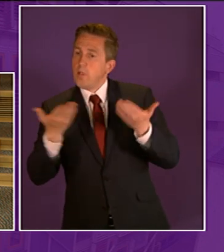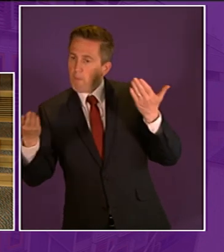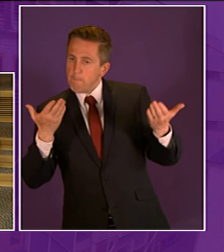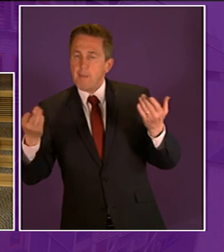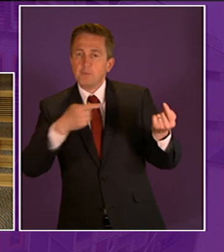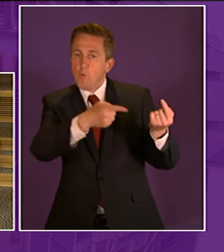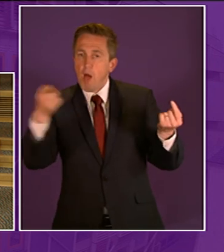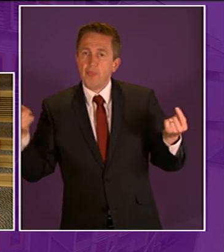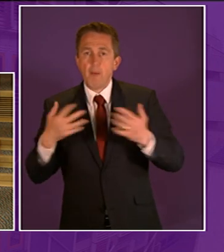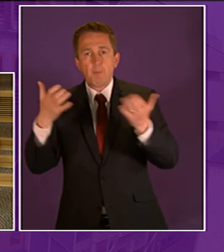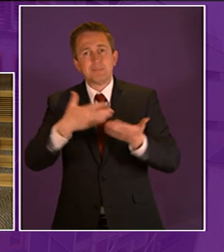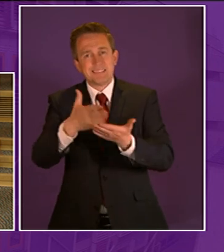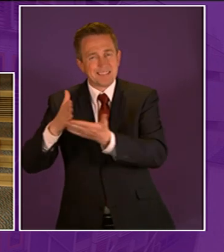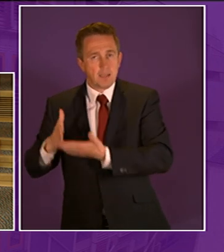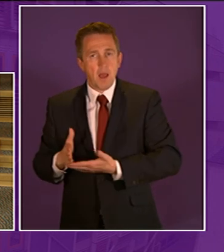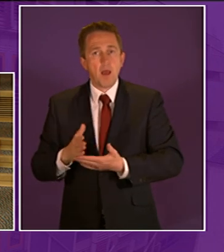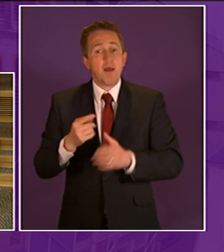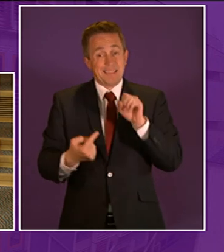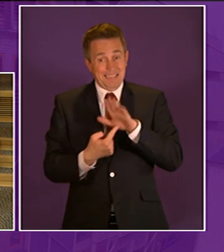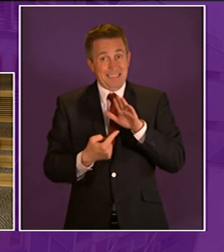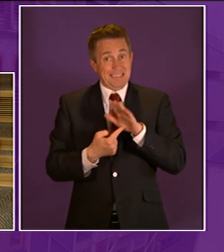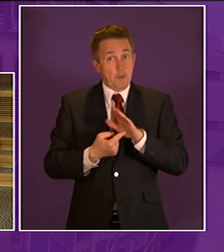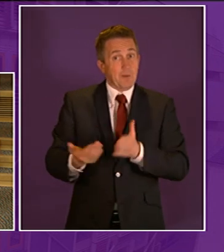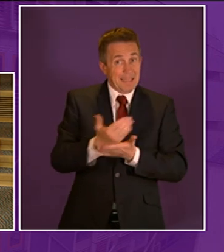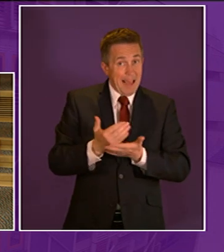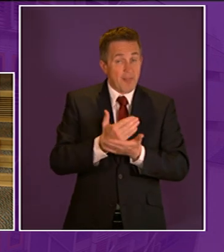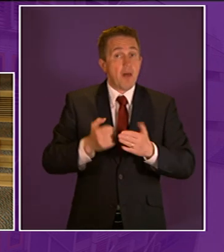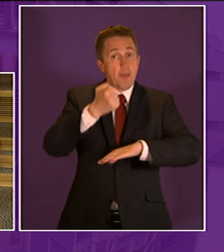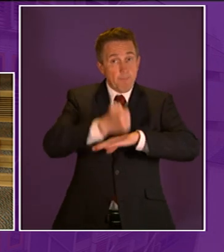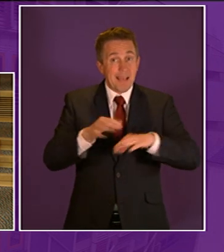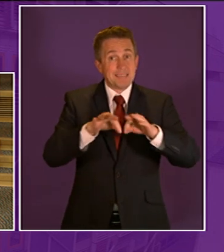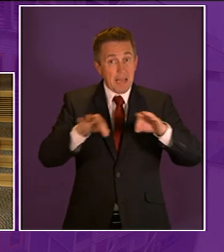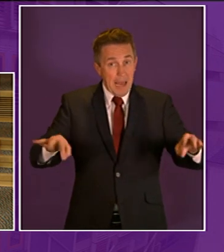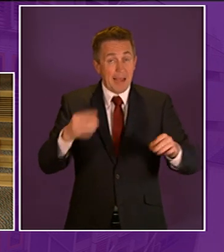It is important that we focus on the evidence in the college sector to find a common base,